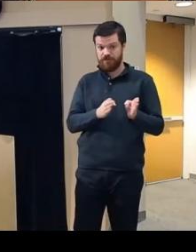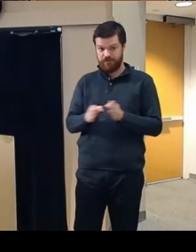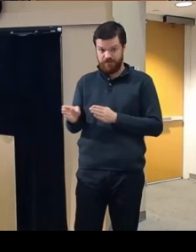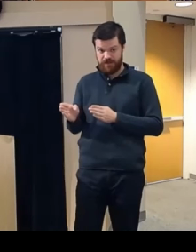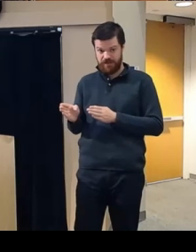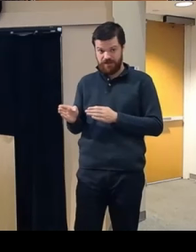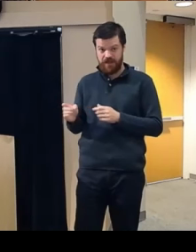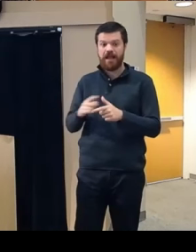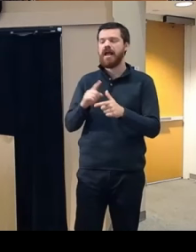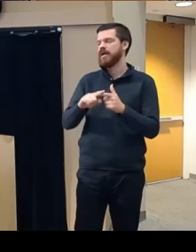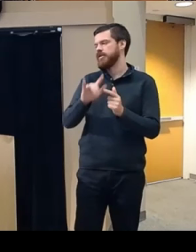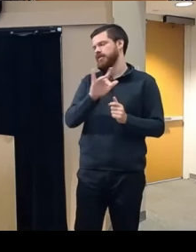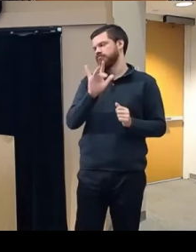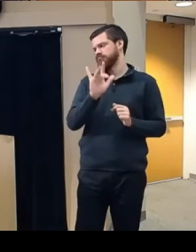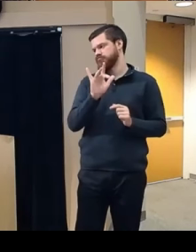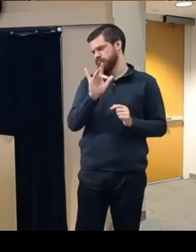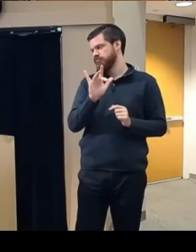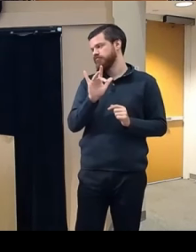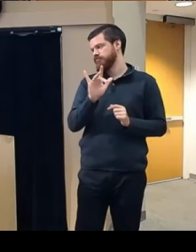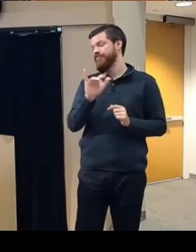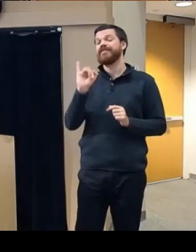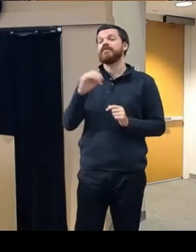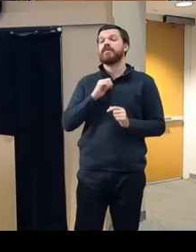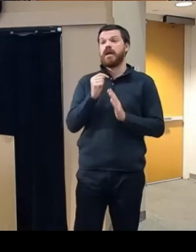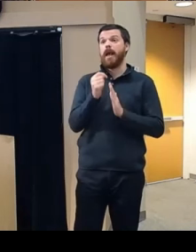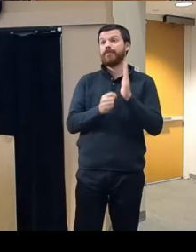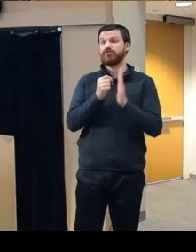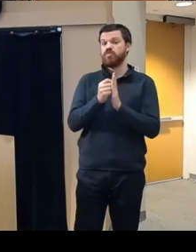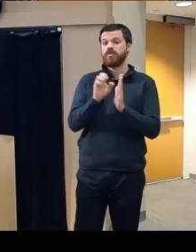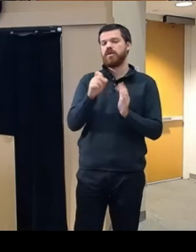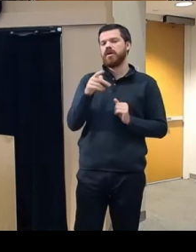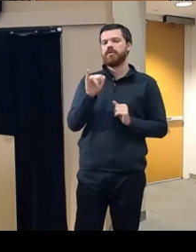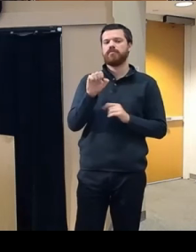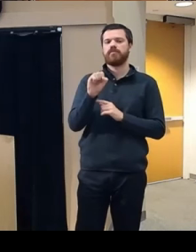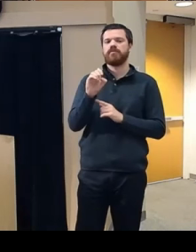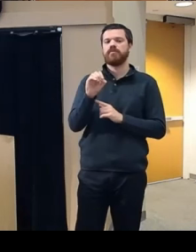this just like I could print any note um but if I go to the episodes section I can also see